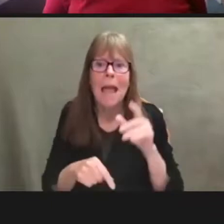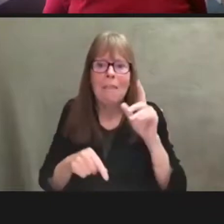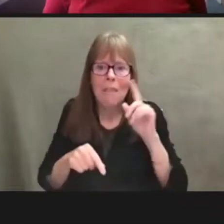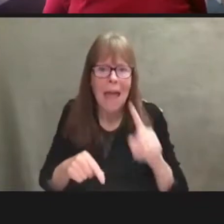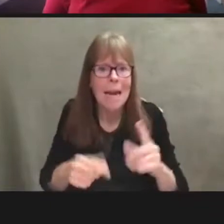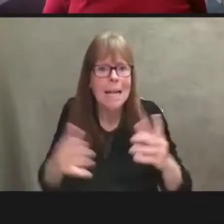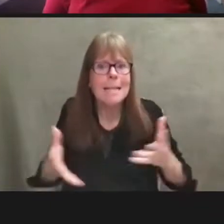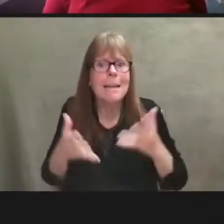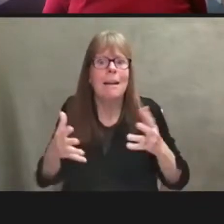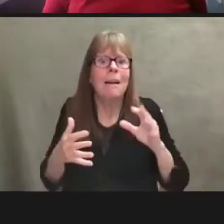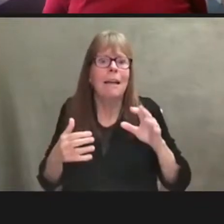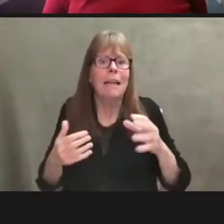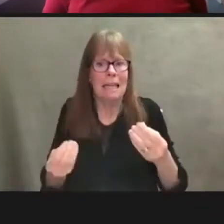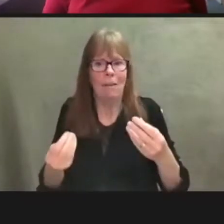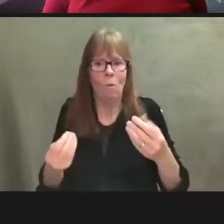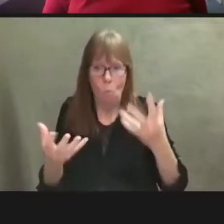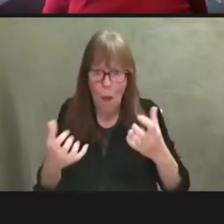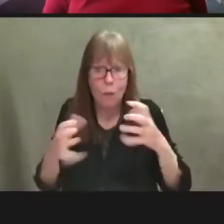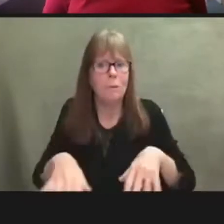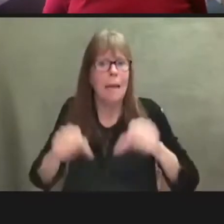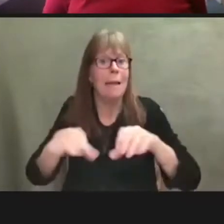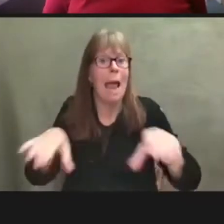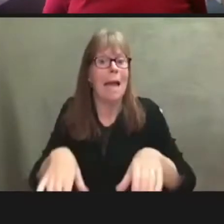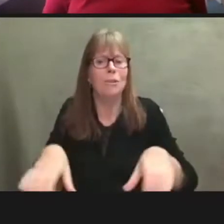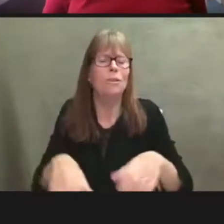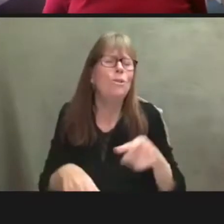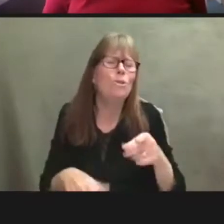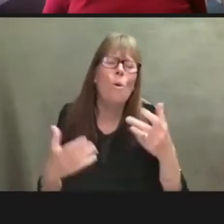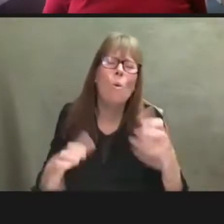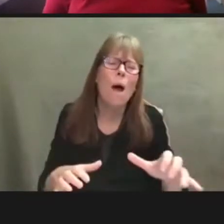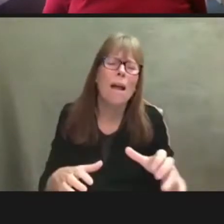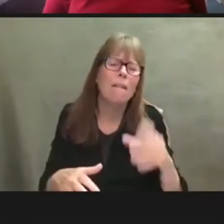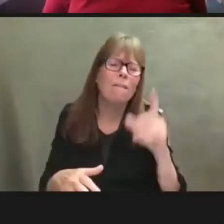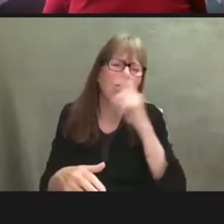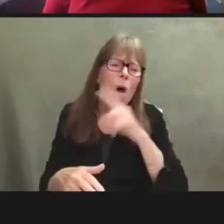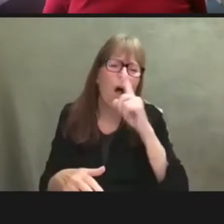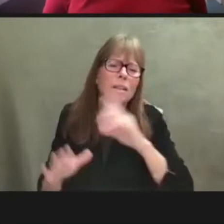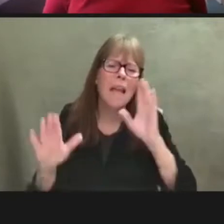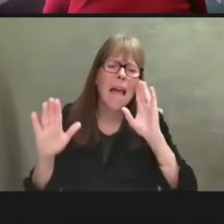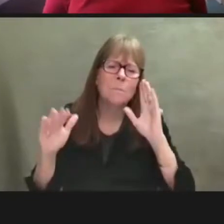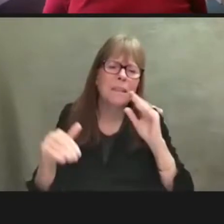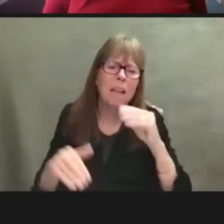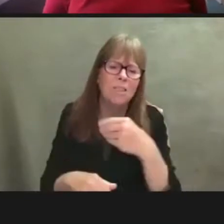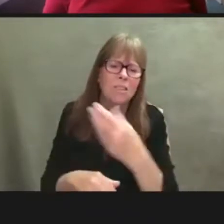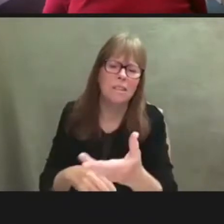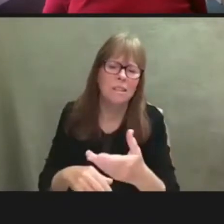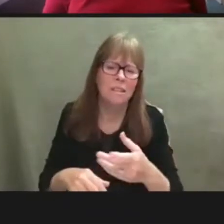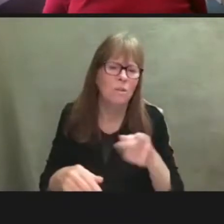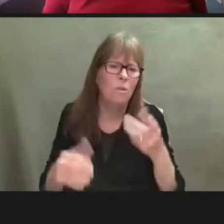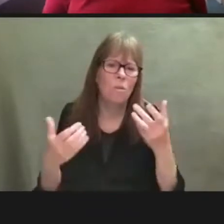So the idea that you wouldn't want to give someone a false expectation, I think is somewhat flawed.